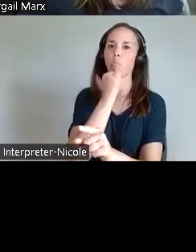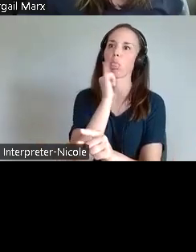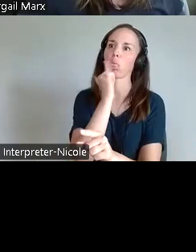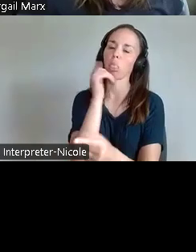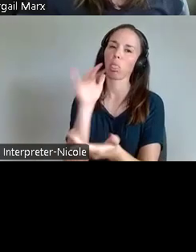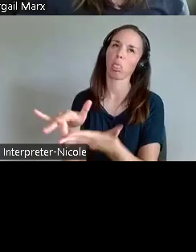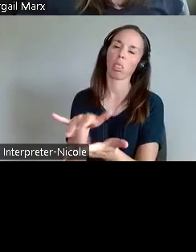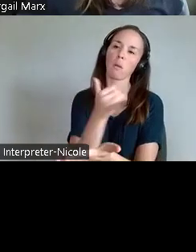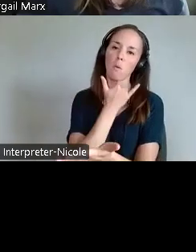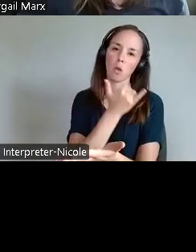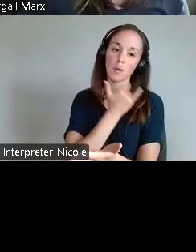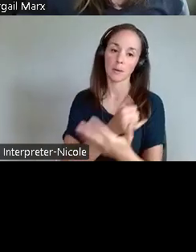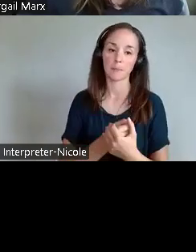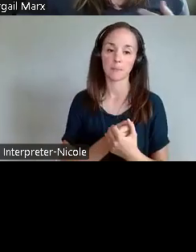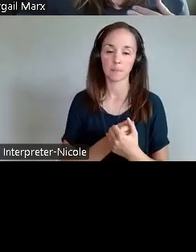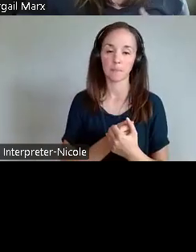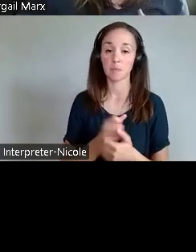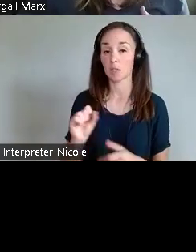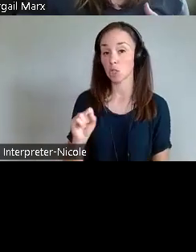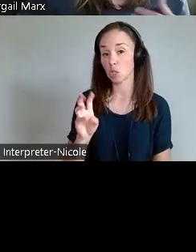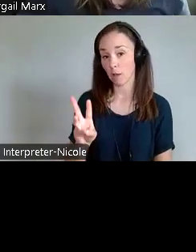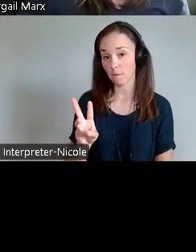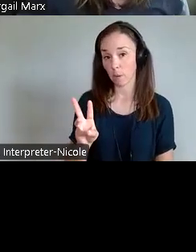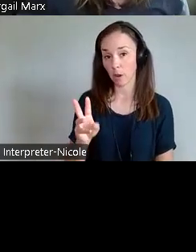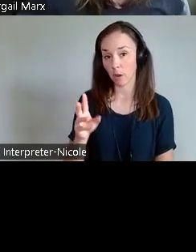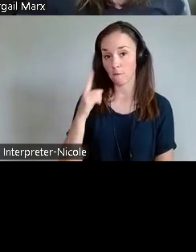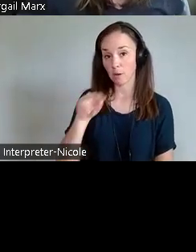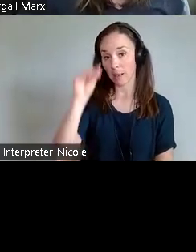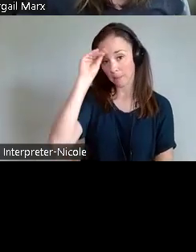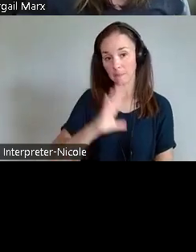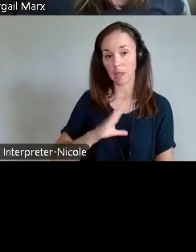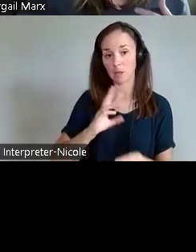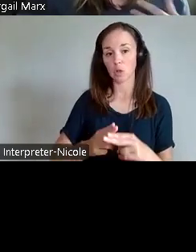The software that we ended up looking at for him is called Speech Assistant.